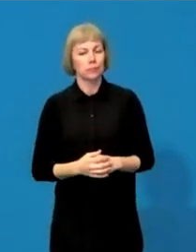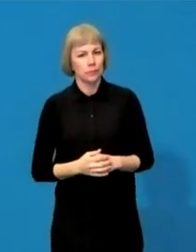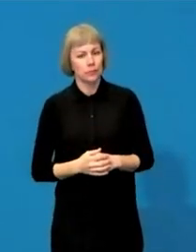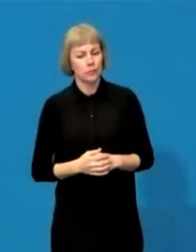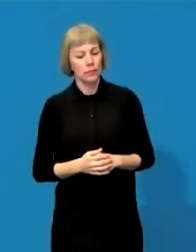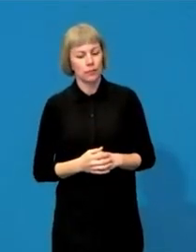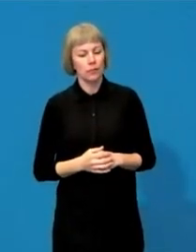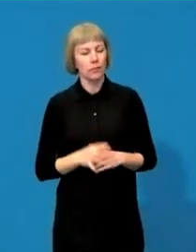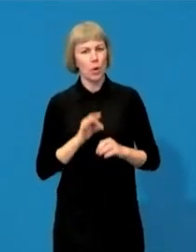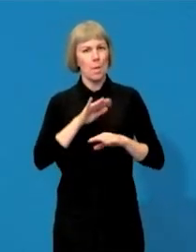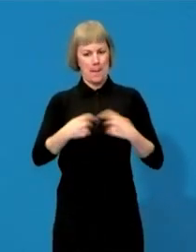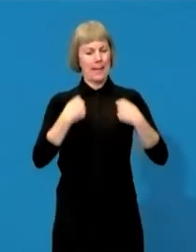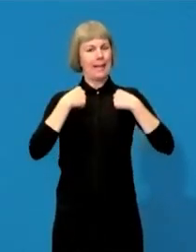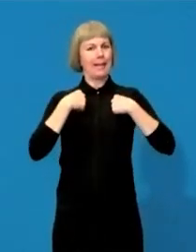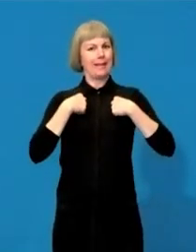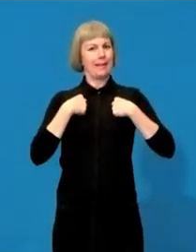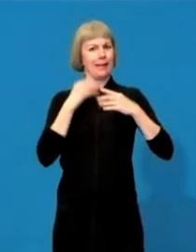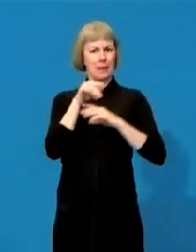Not about me; it's about him, I think.